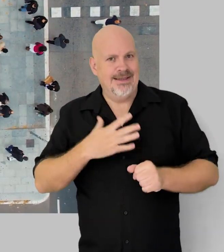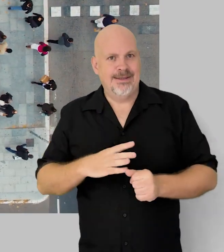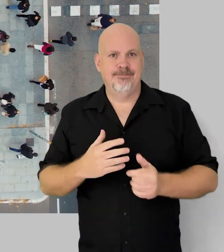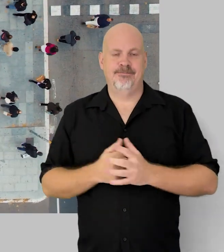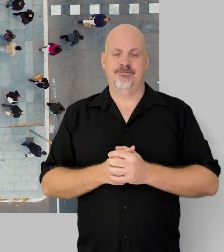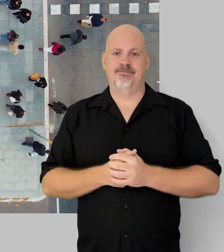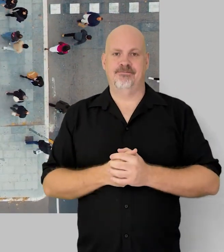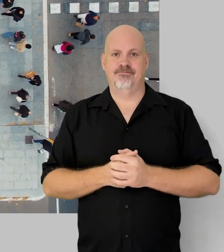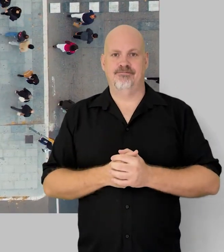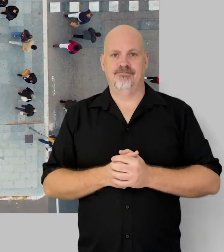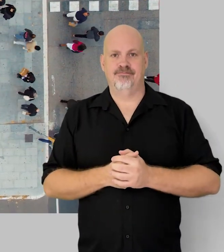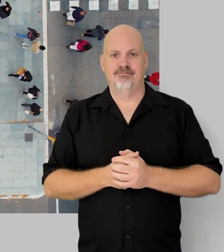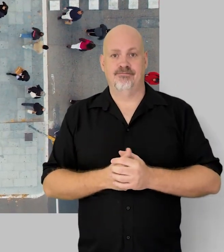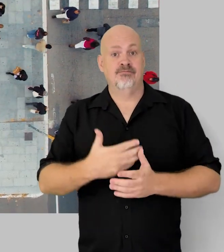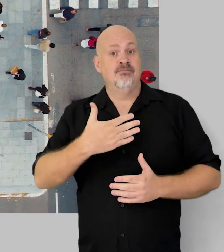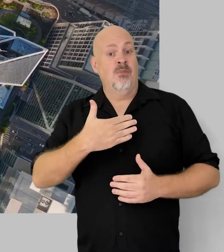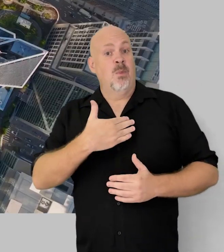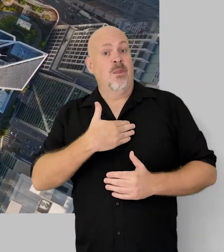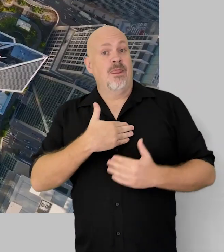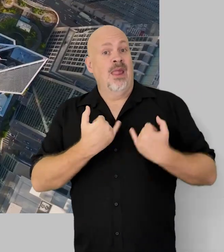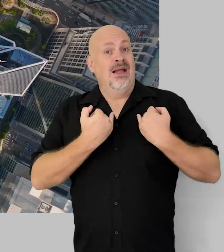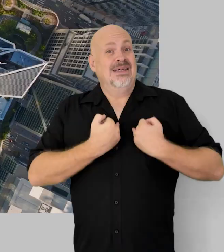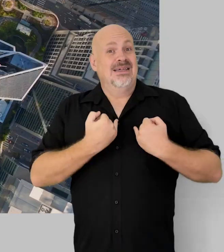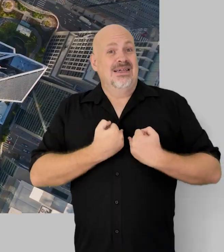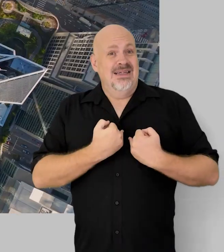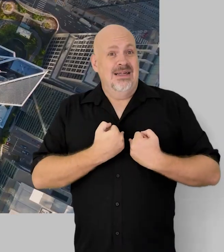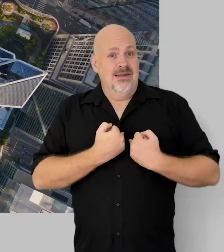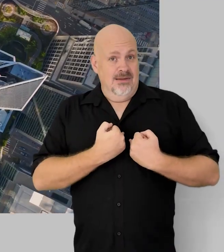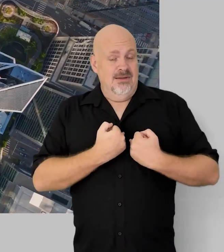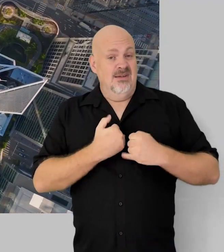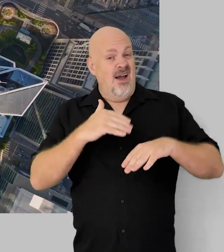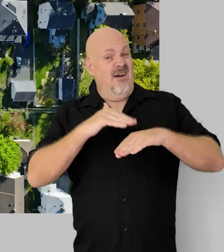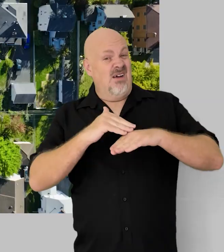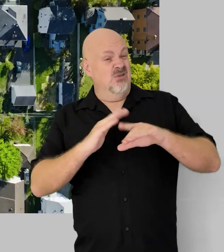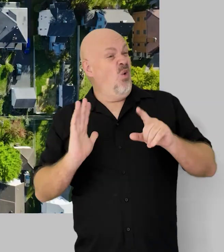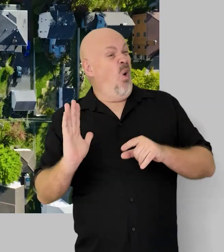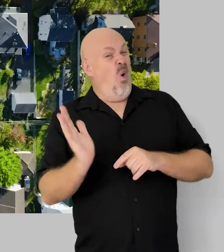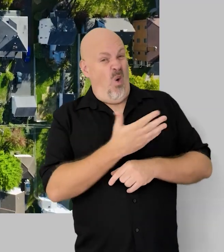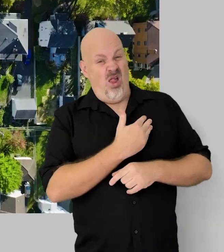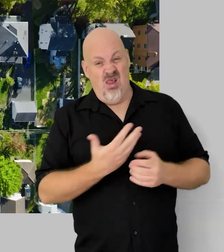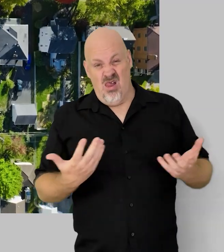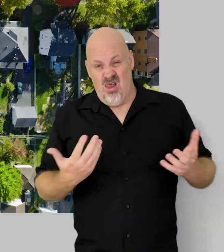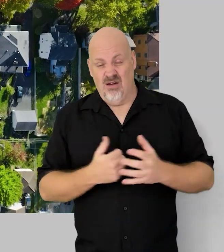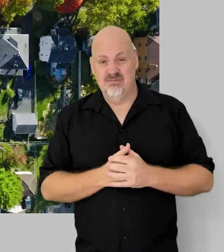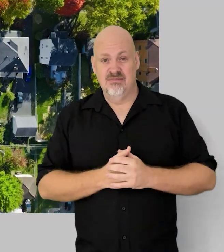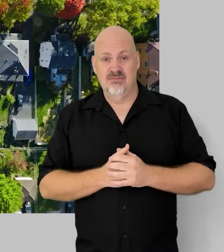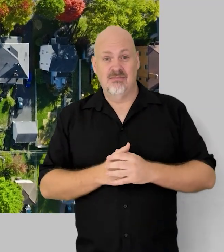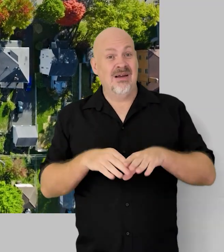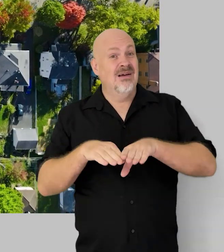Cardiovascular disease remains the leading cause of death globally, but its impact is not equally felt.